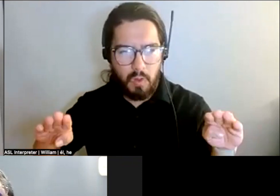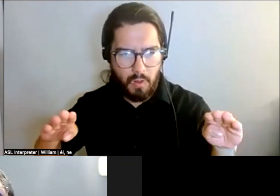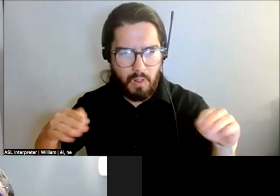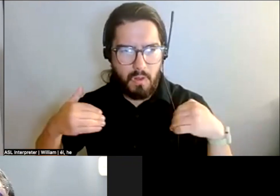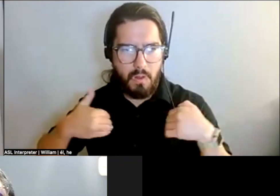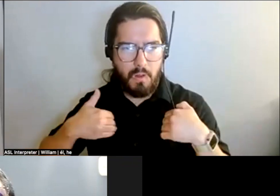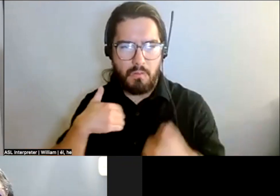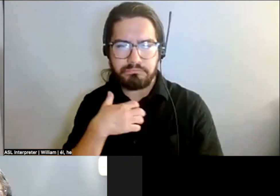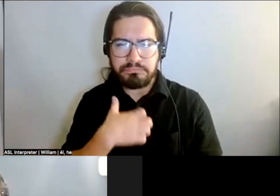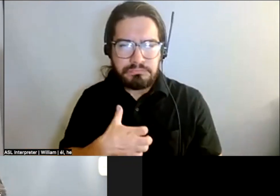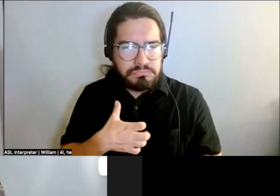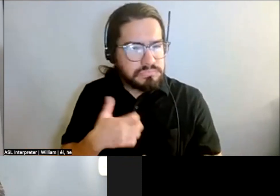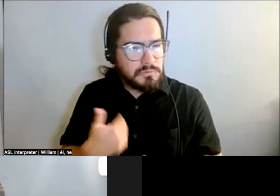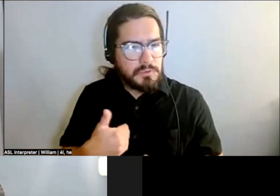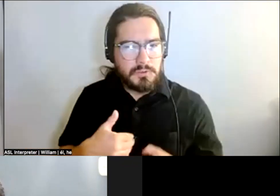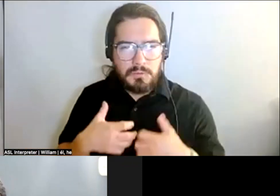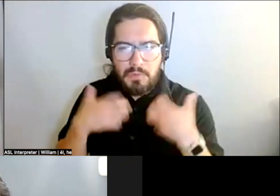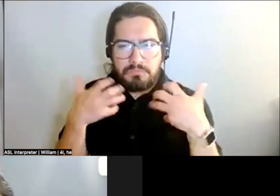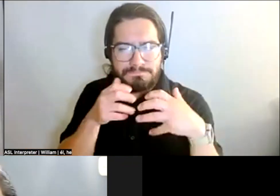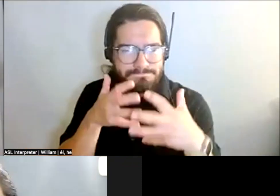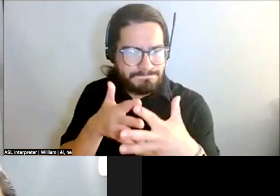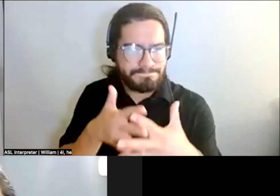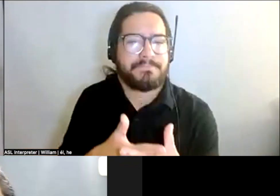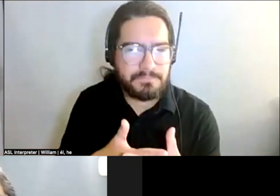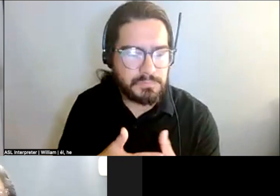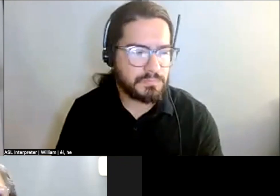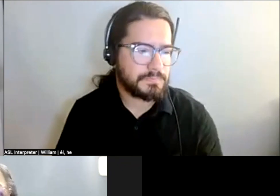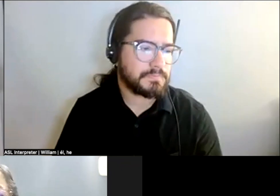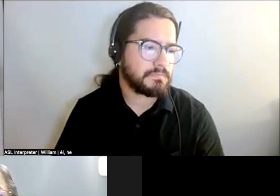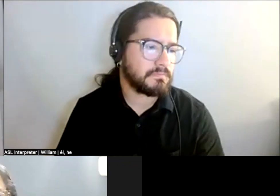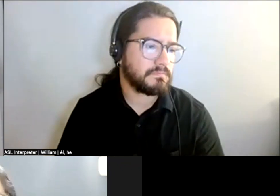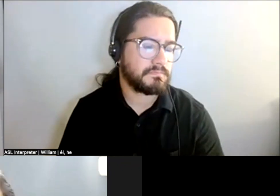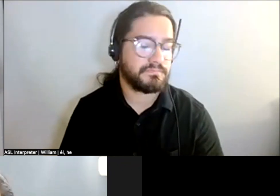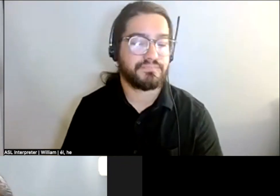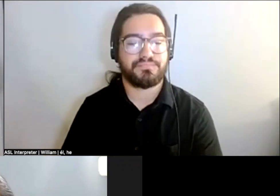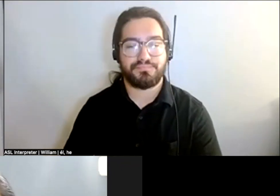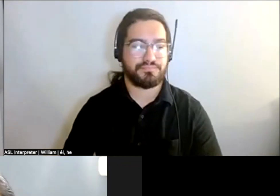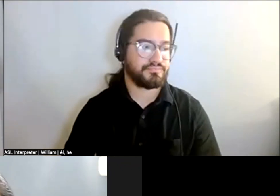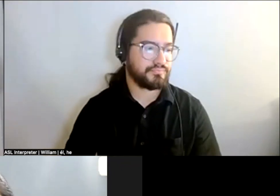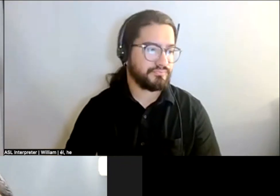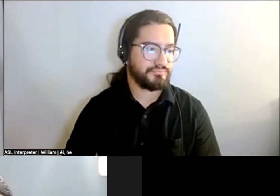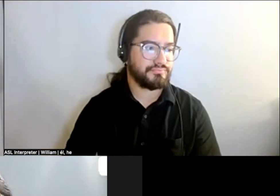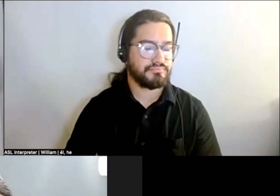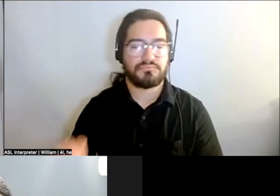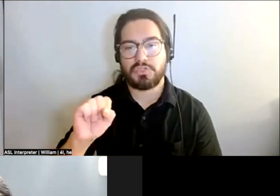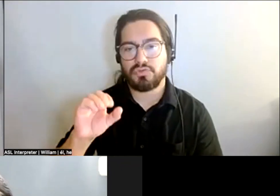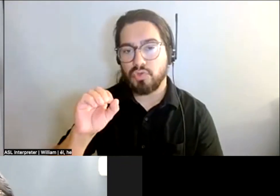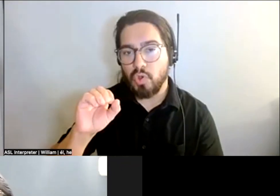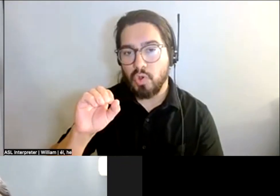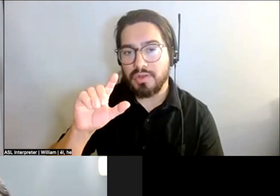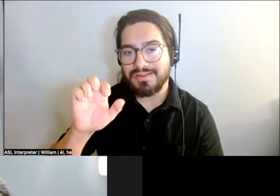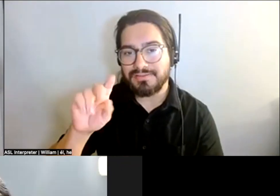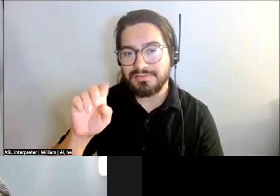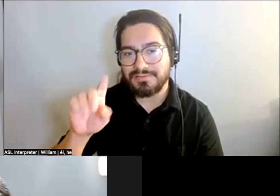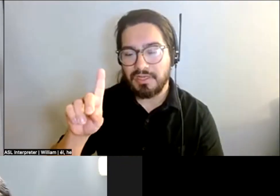Trazo azul, línea larga, dibujo la mirada para enfrentar la calle